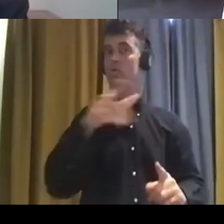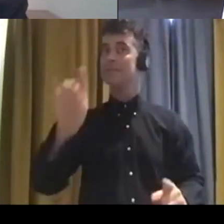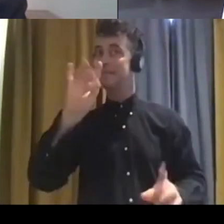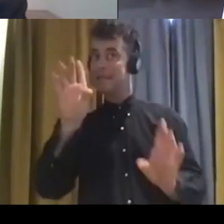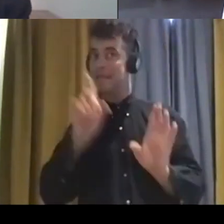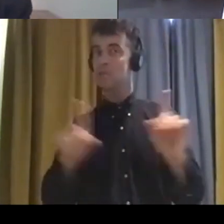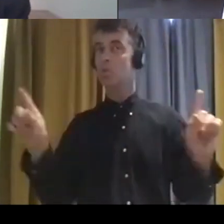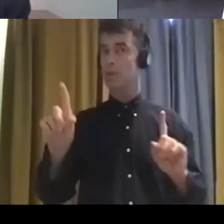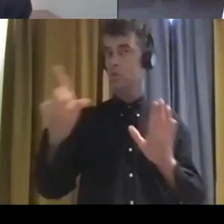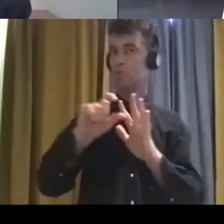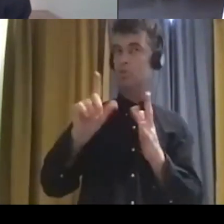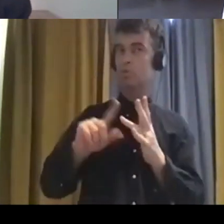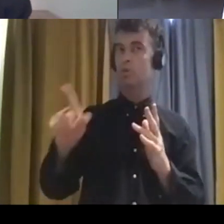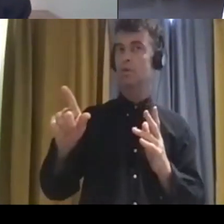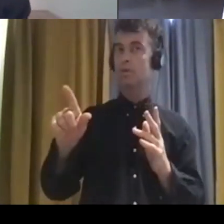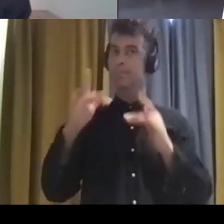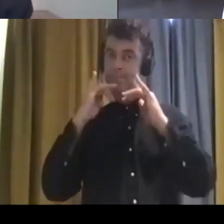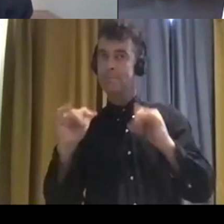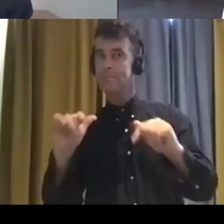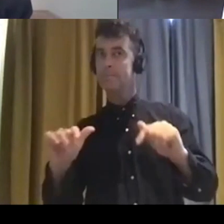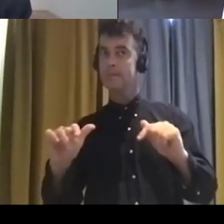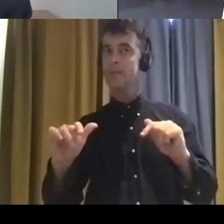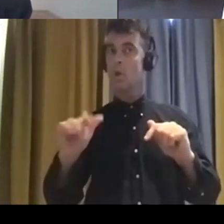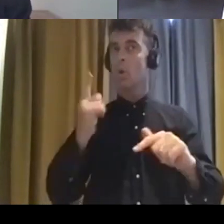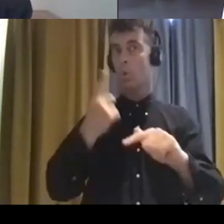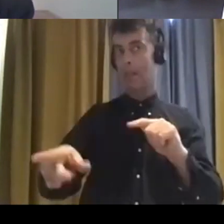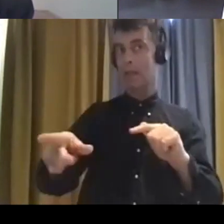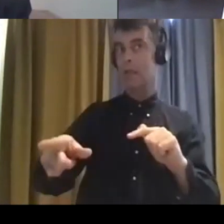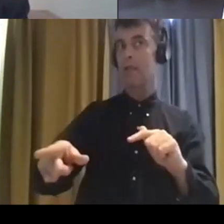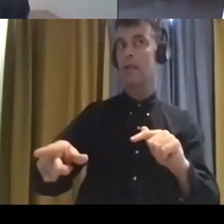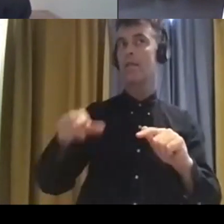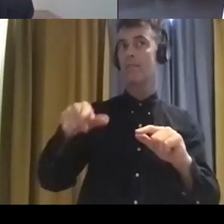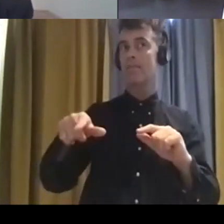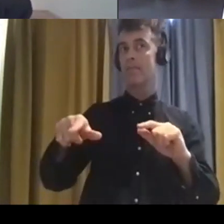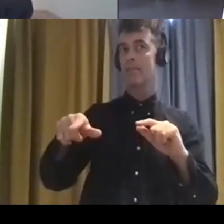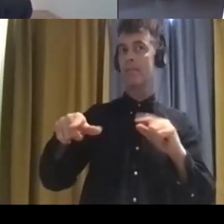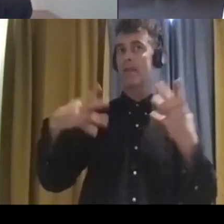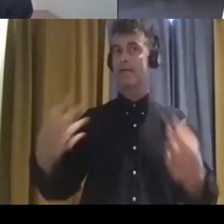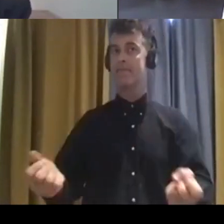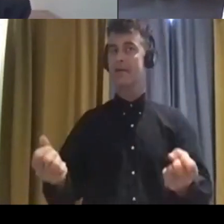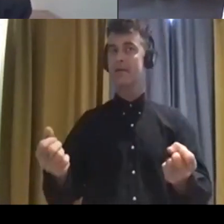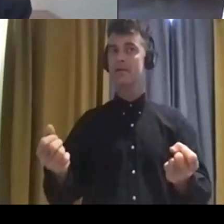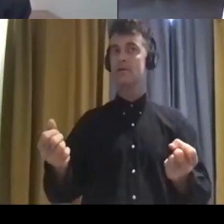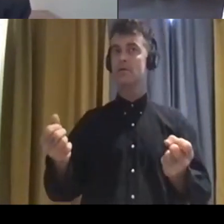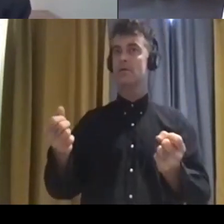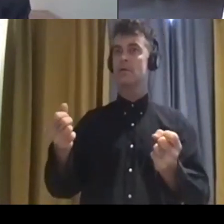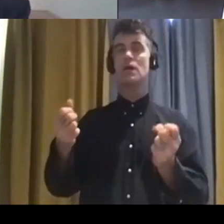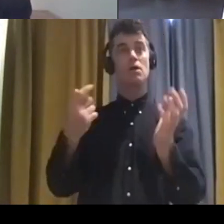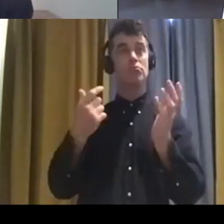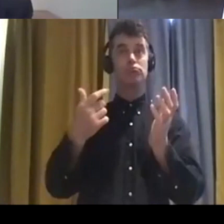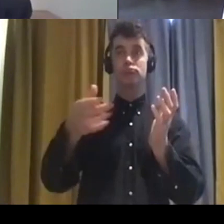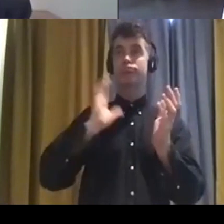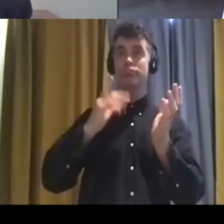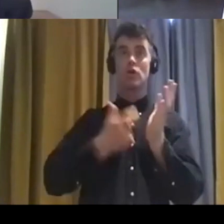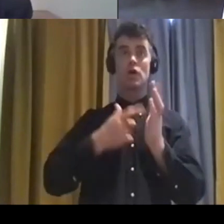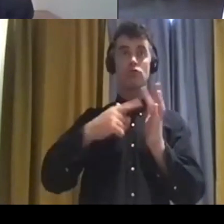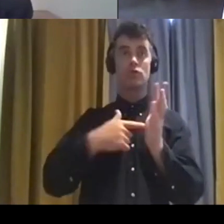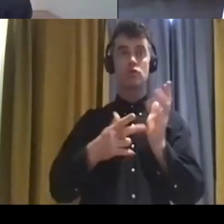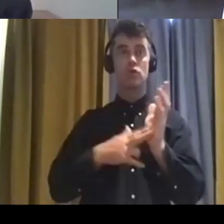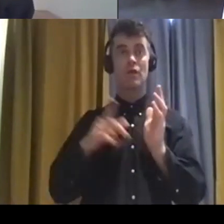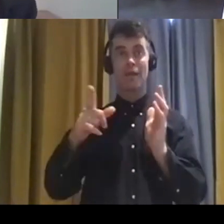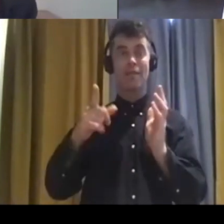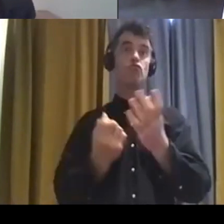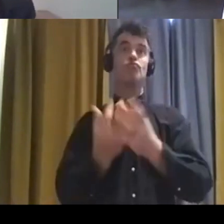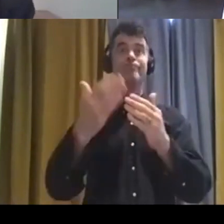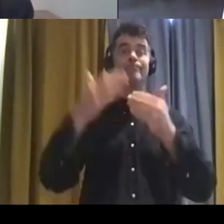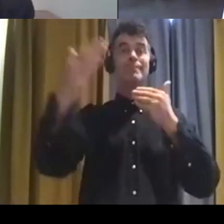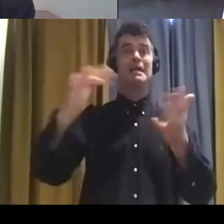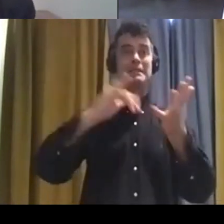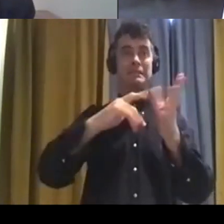they find this quickly they got a outside return and then they scaled it. By the way